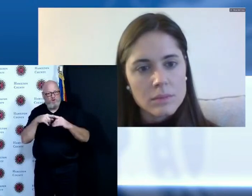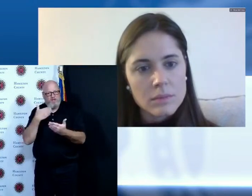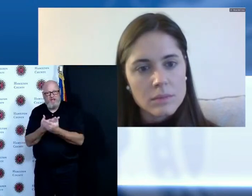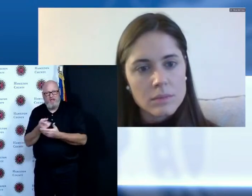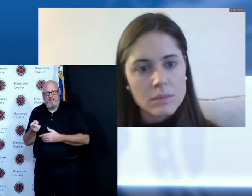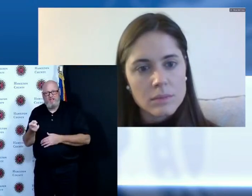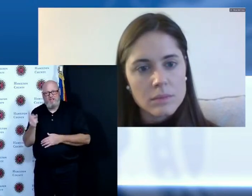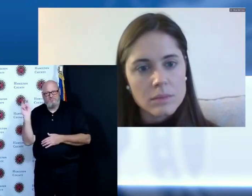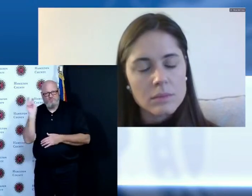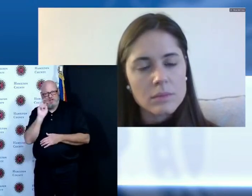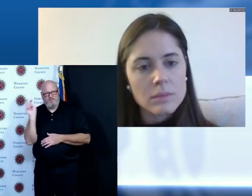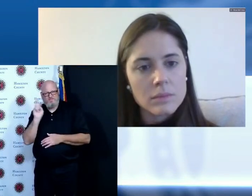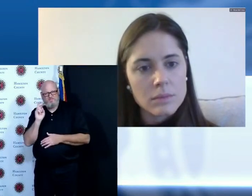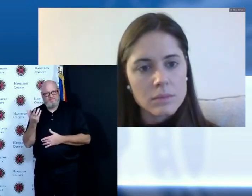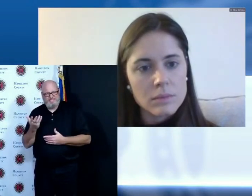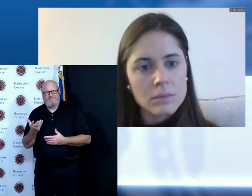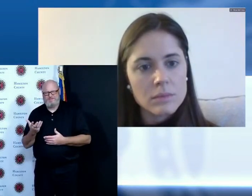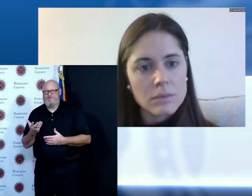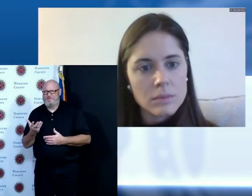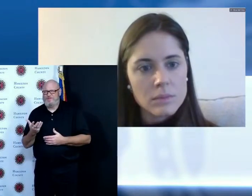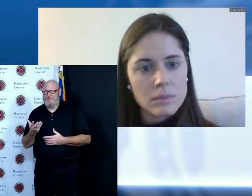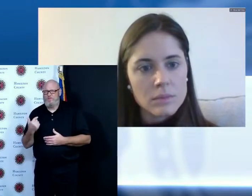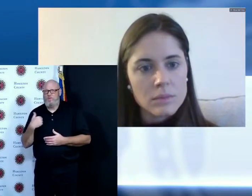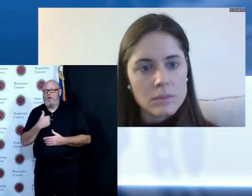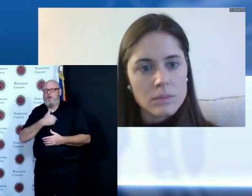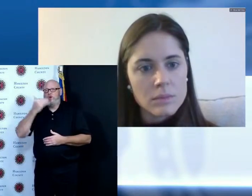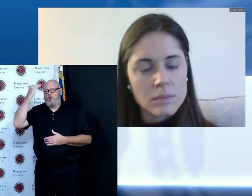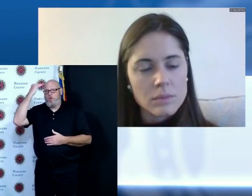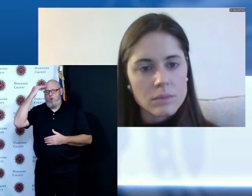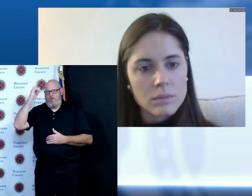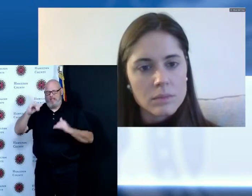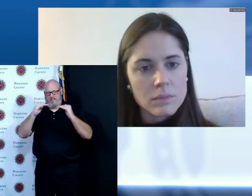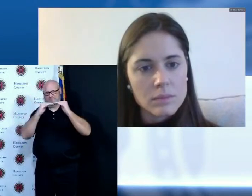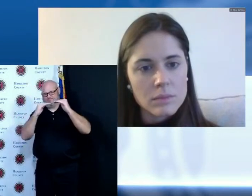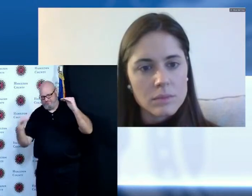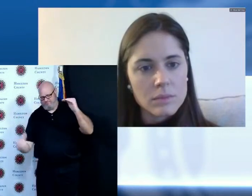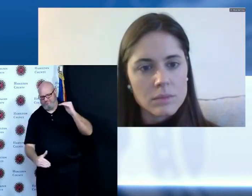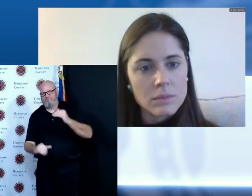there's just not enough science yet known to see if the current vaccines are perfectly effective